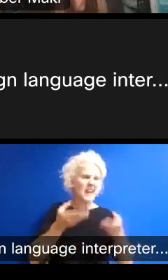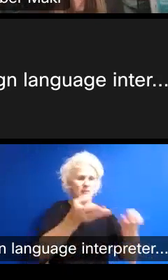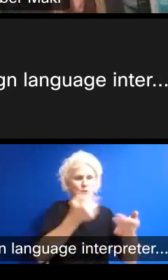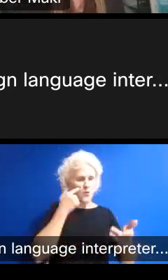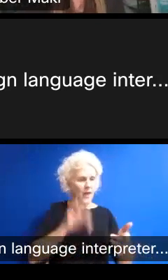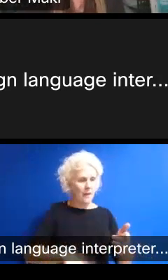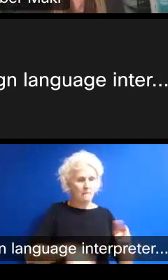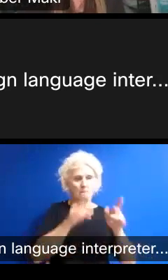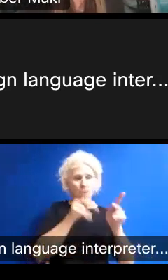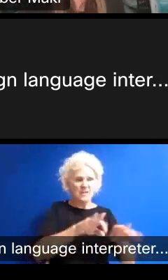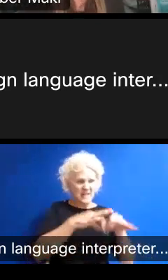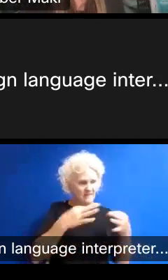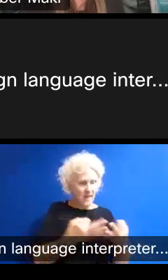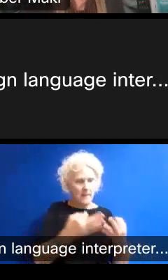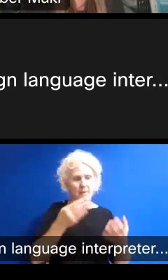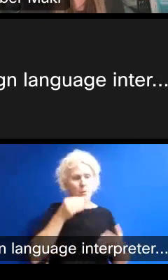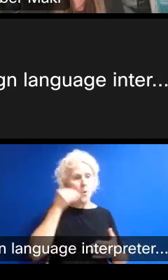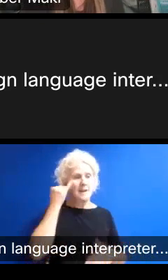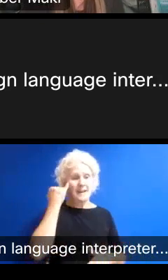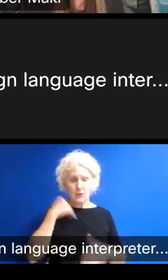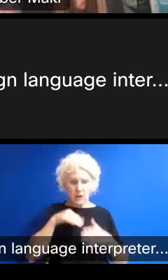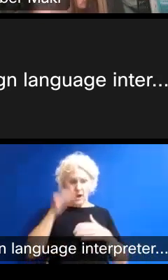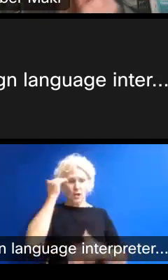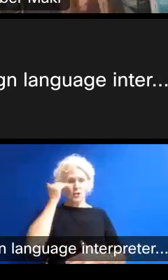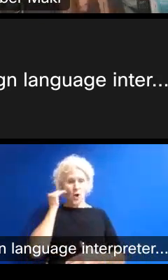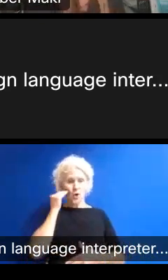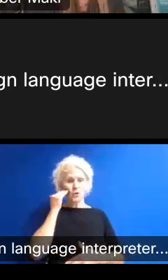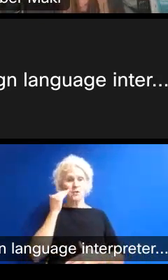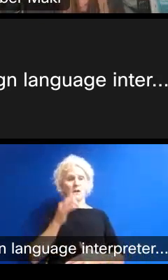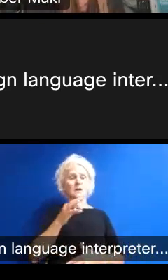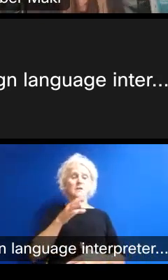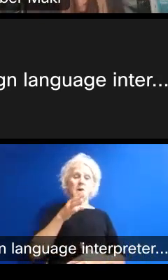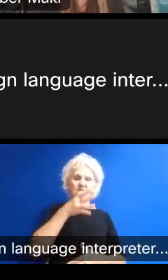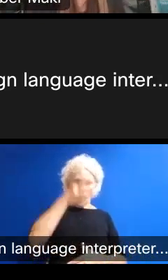they're in an adult foster care or child foster care home, it goes there before their services